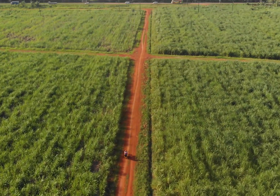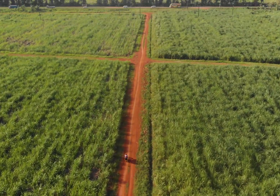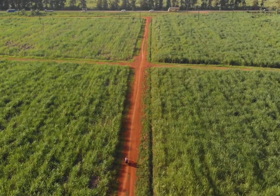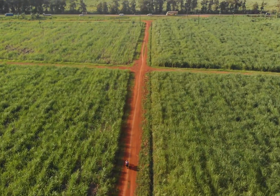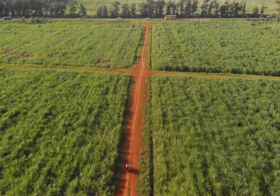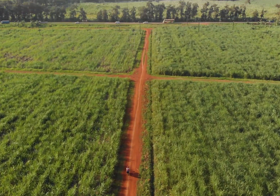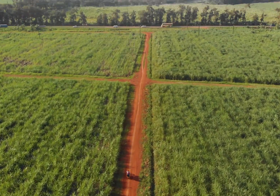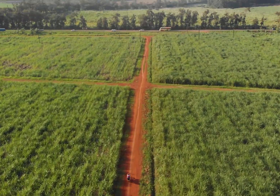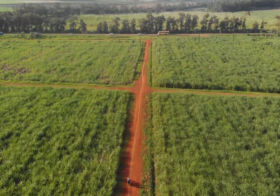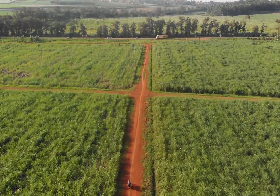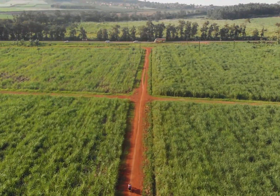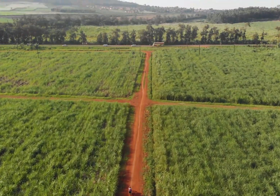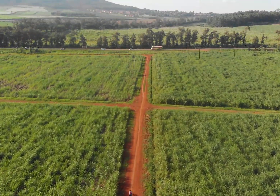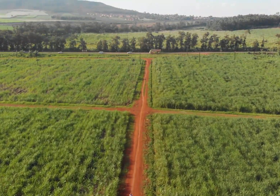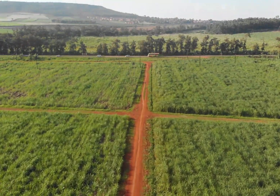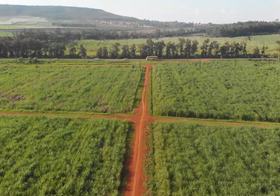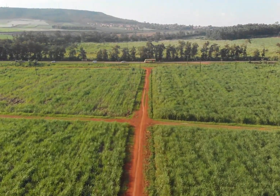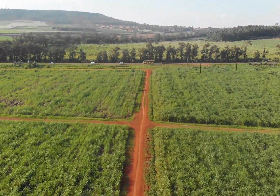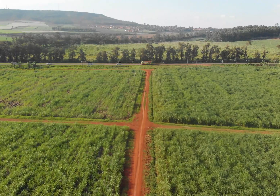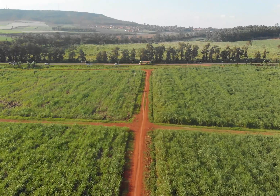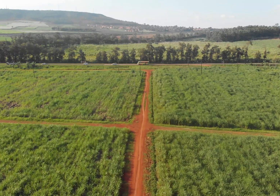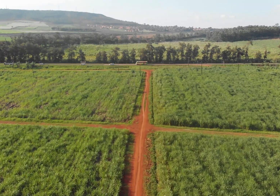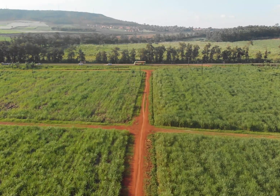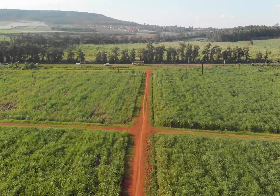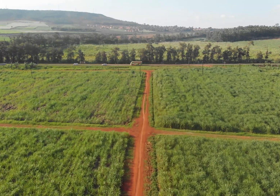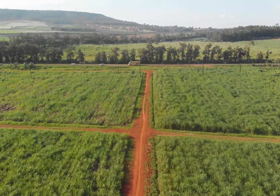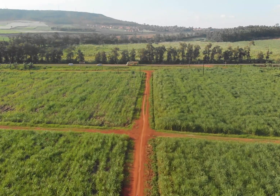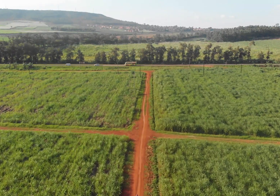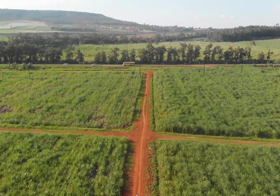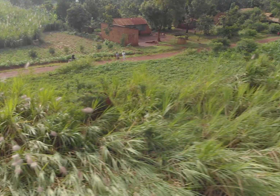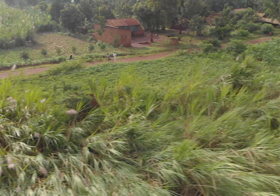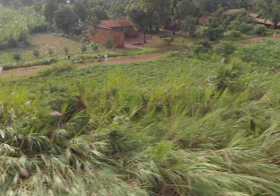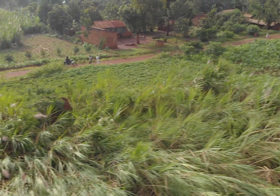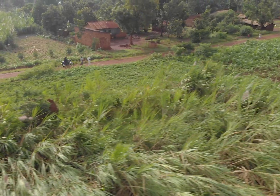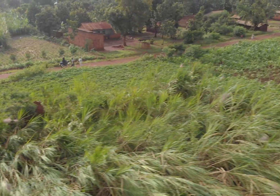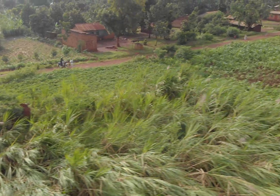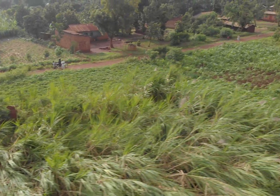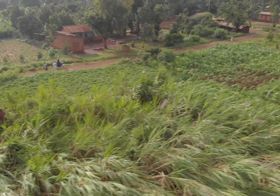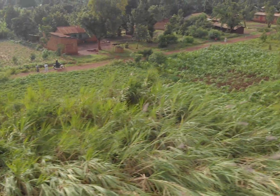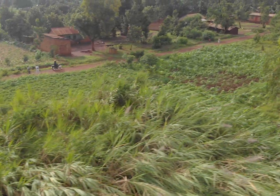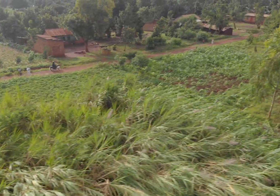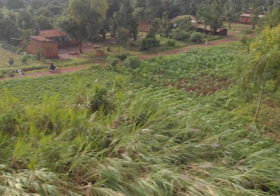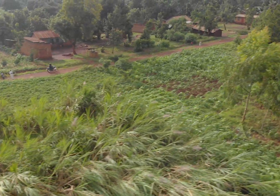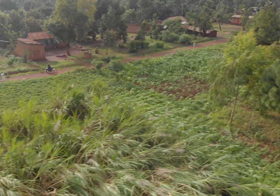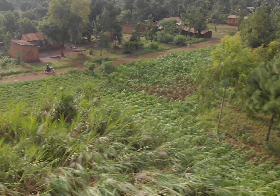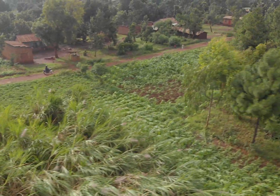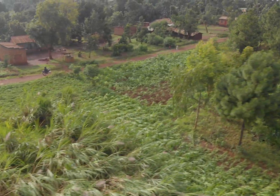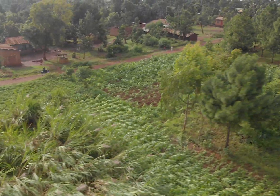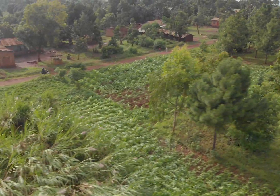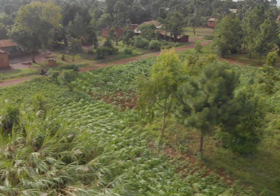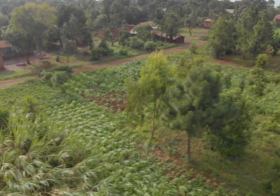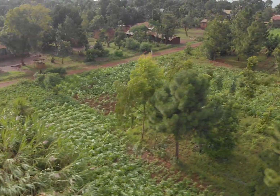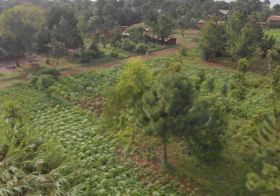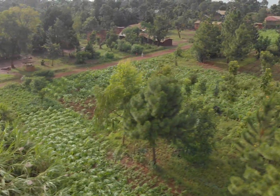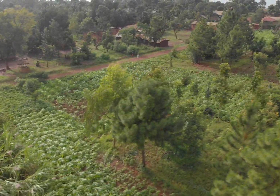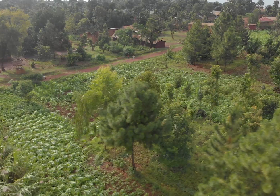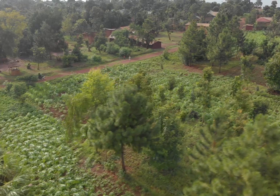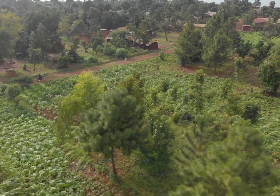We were just driving and driving. And you you show up at different villages, different huts, and you ask is, do you know about a disabled boy somewhere?